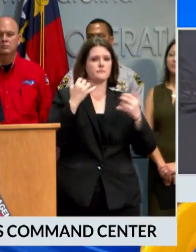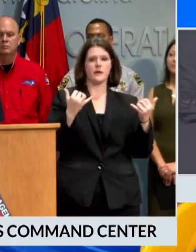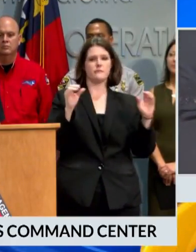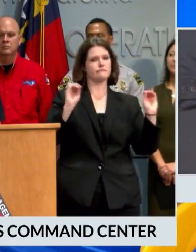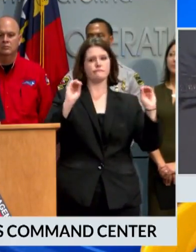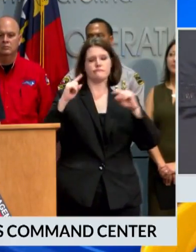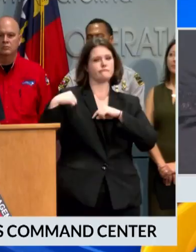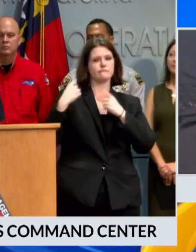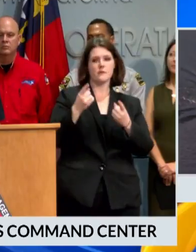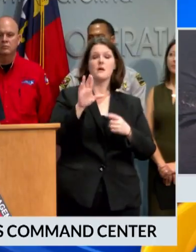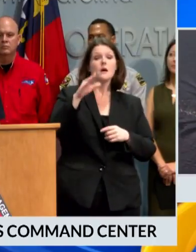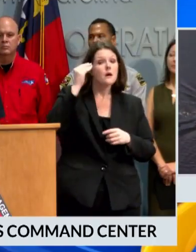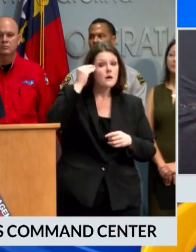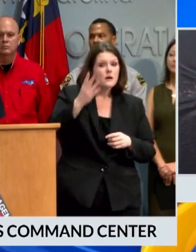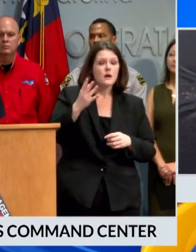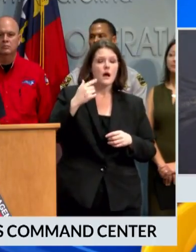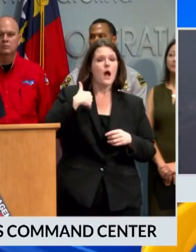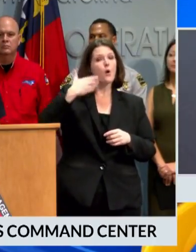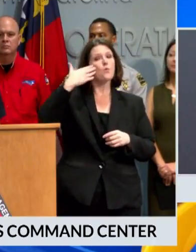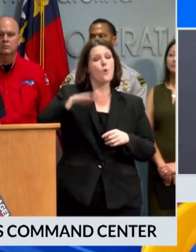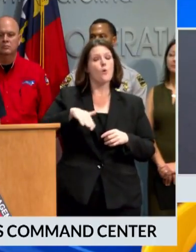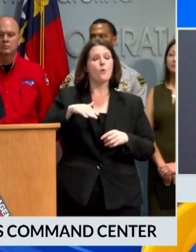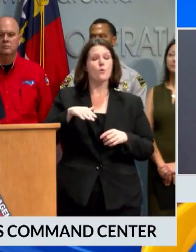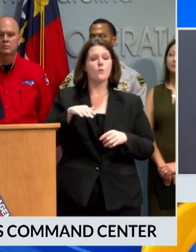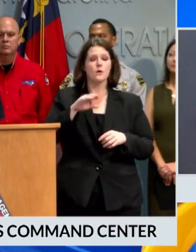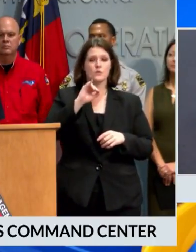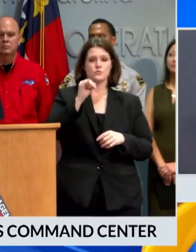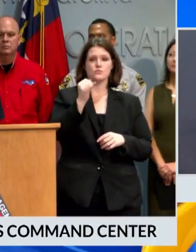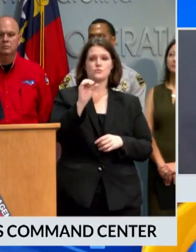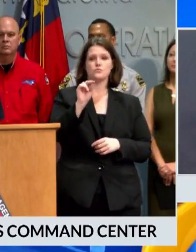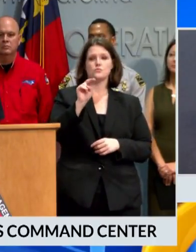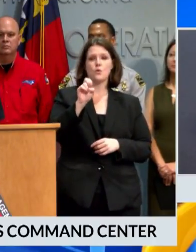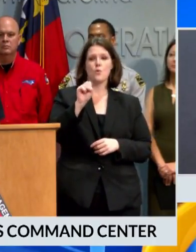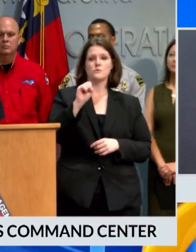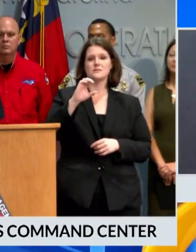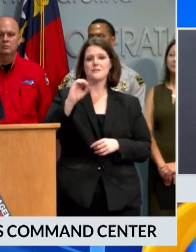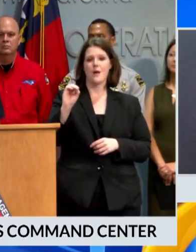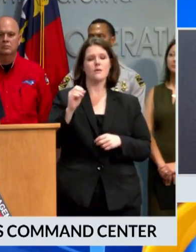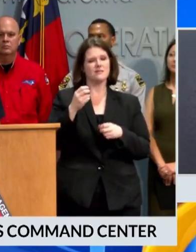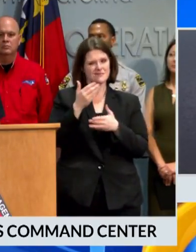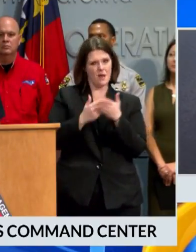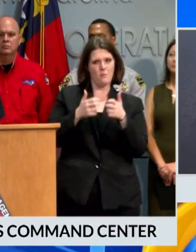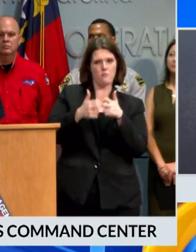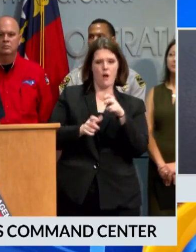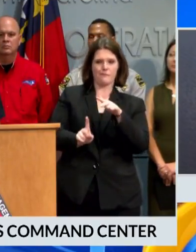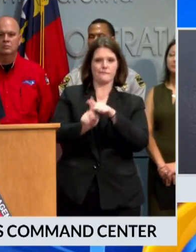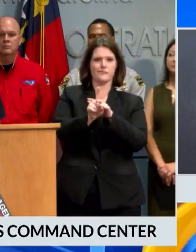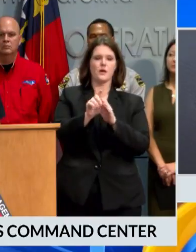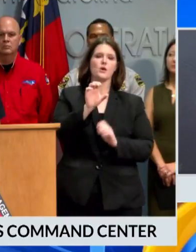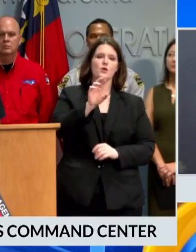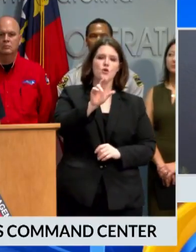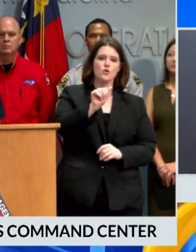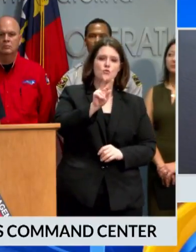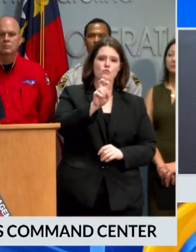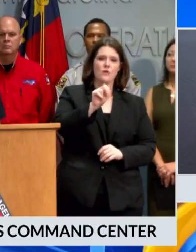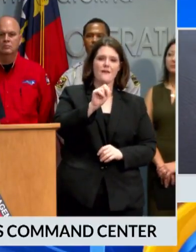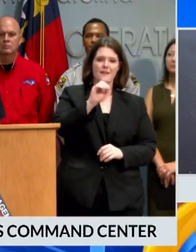STANDBY BECAUSE AS YOU KNOW, WHEN YOU HAVE A WATER SYSTEM FAILED TOTALLY, THAT'S A BIG ISSUE. SO WE ARE WATCHING THAT CLOSELY BUT I HAVEN'T HAD ANY SIGNIFICANT WATER SYSTEMS TOTALLY FELL YET.